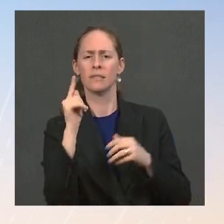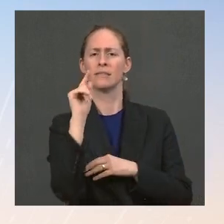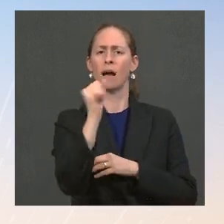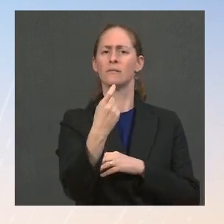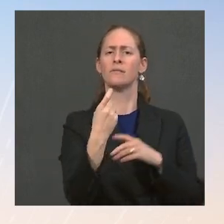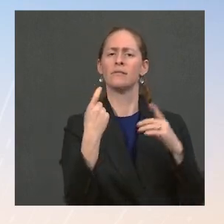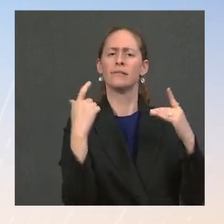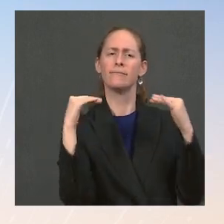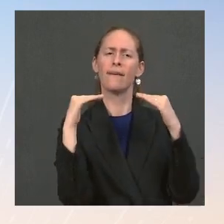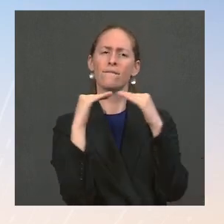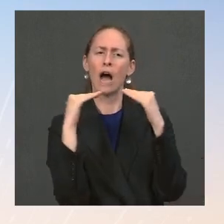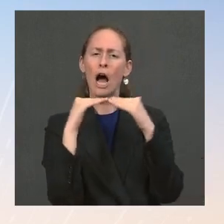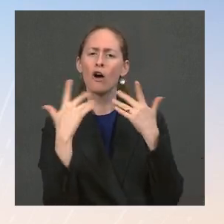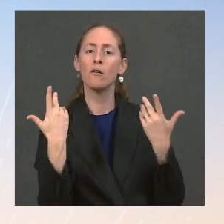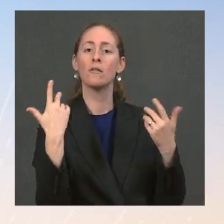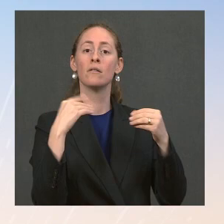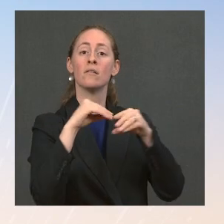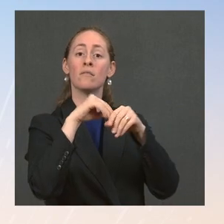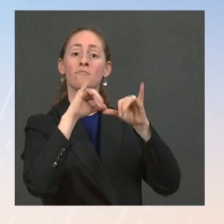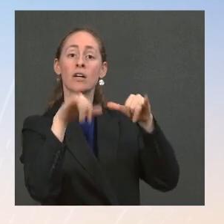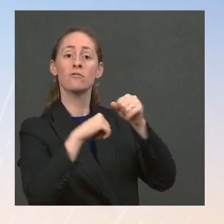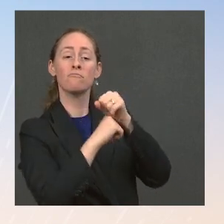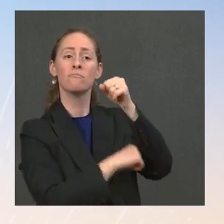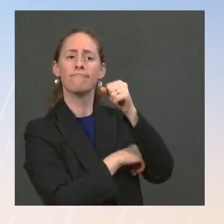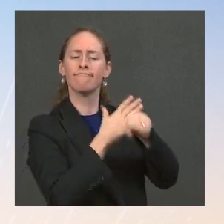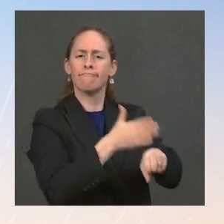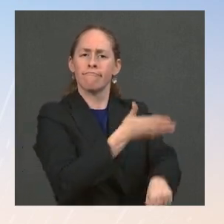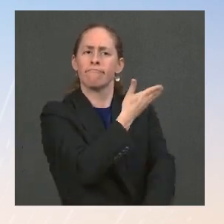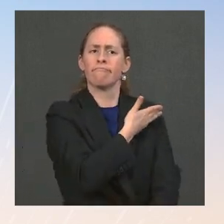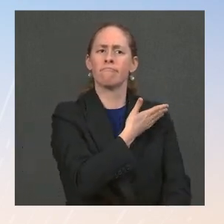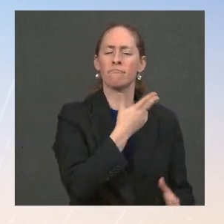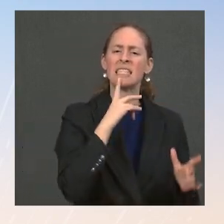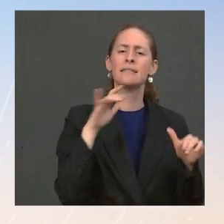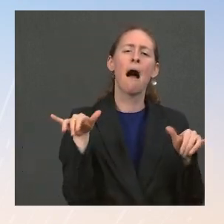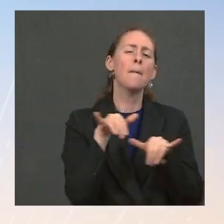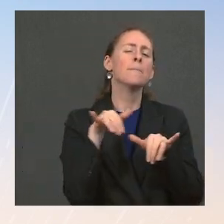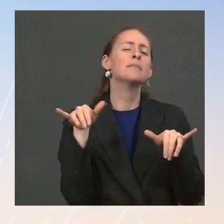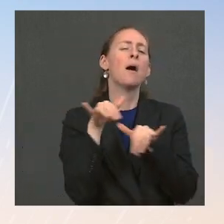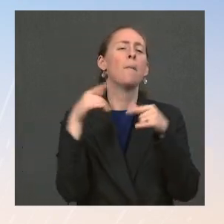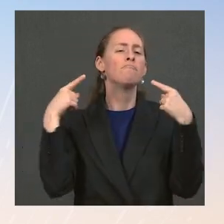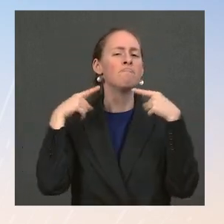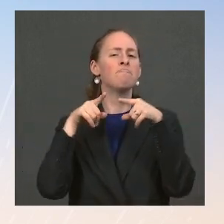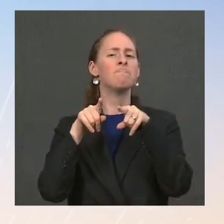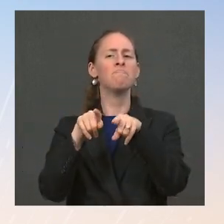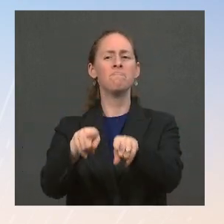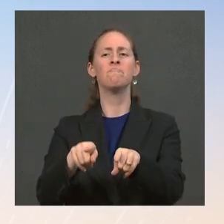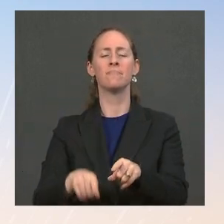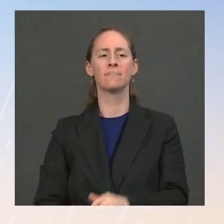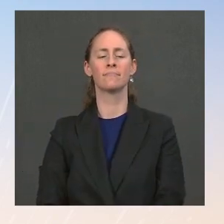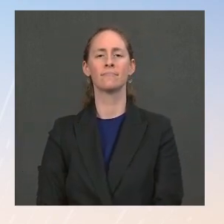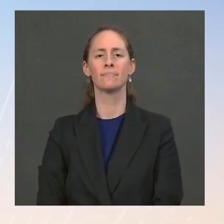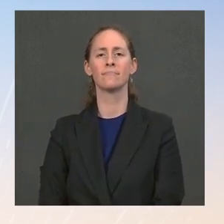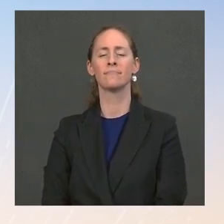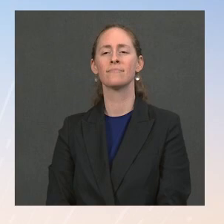Those are all components of the President's agenda that he has huge agreement with Governor Mc- -- former Governor McAuliffe on.